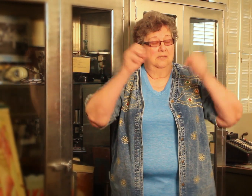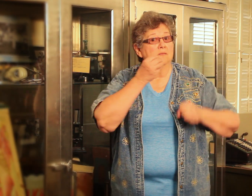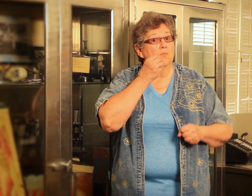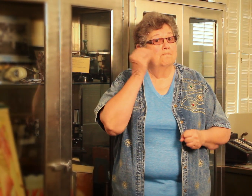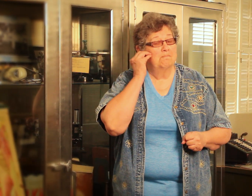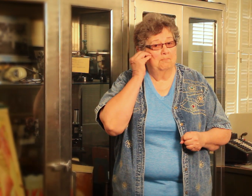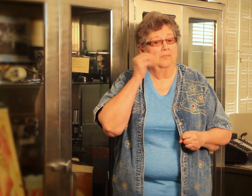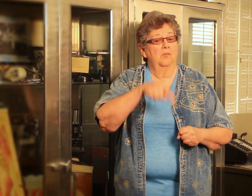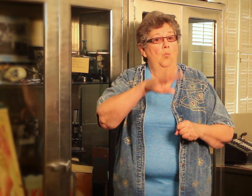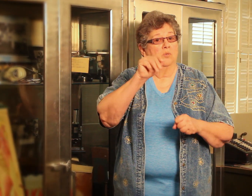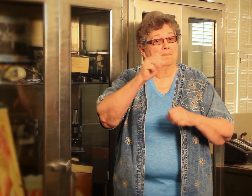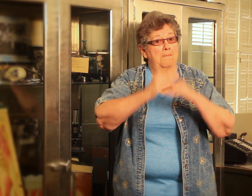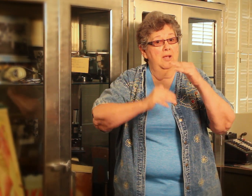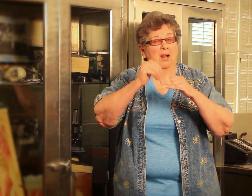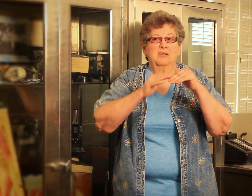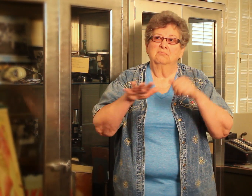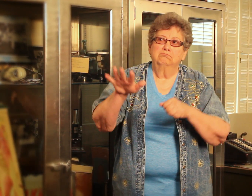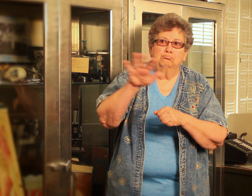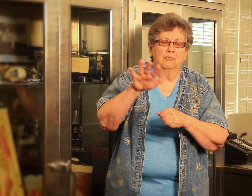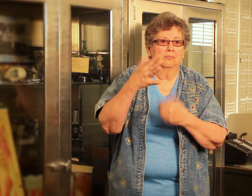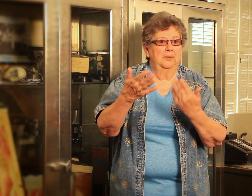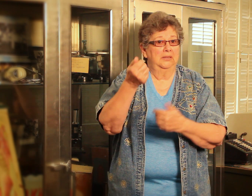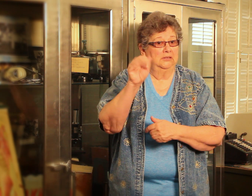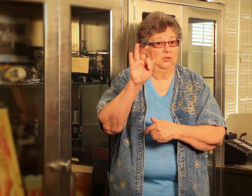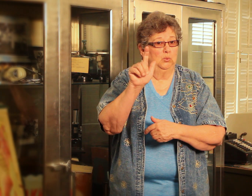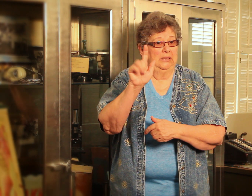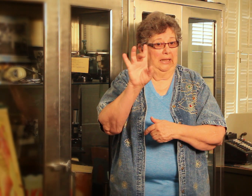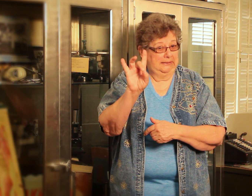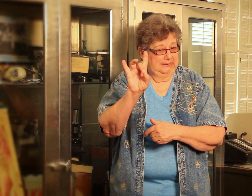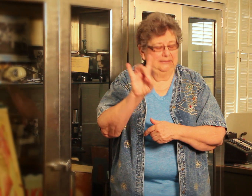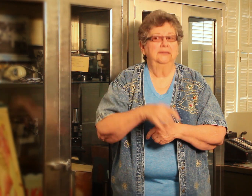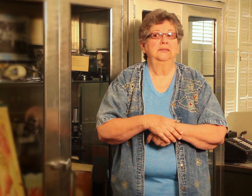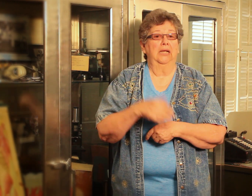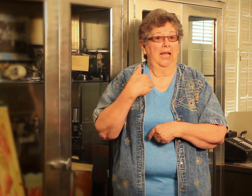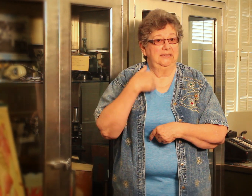This house was the Superintendent's home which was built back in approximately 1928.